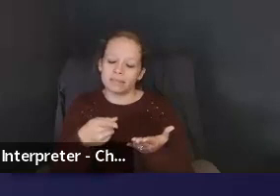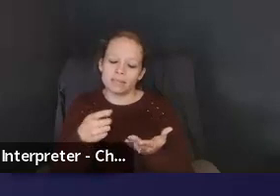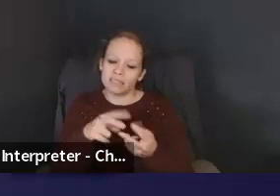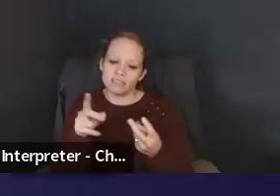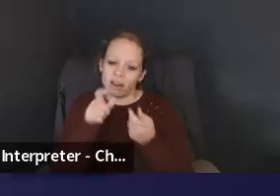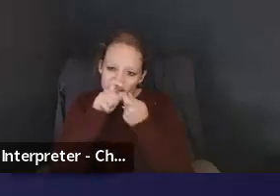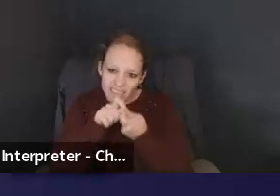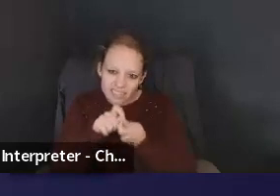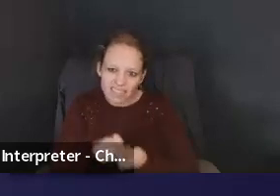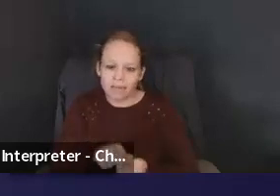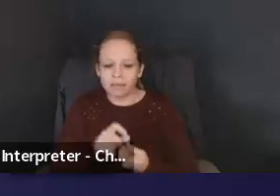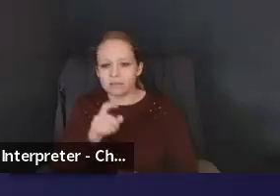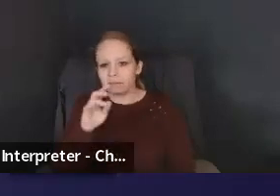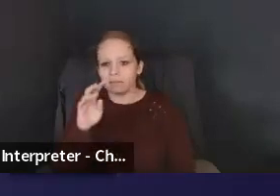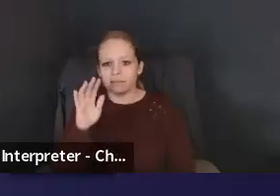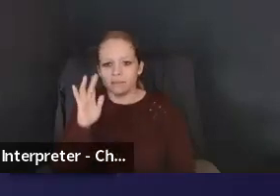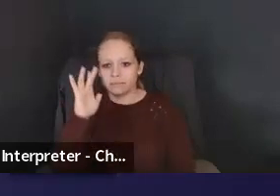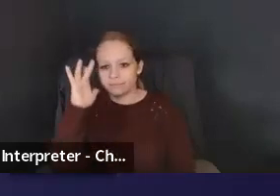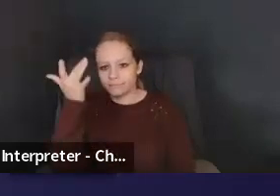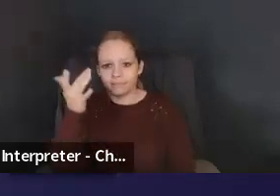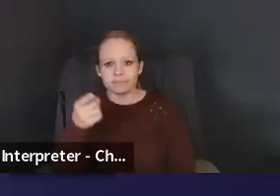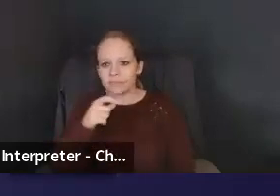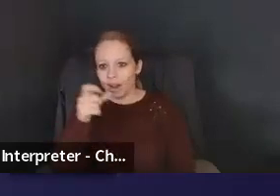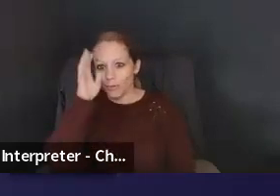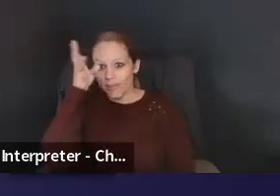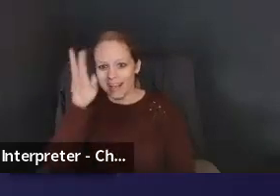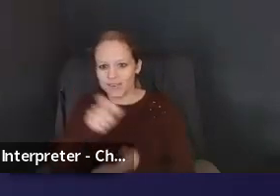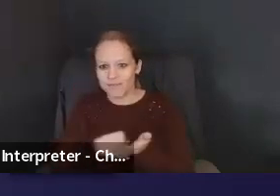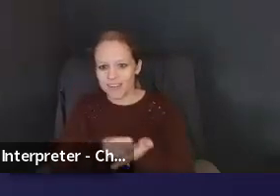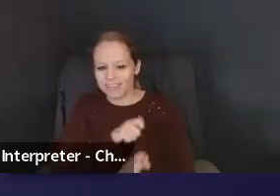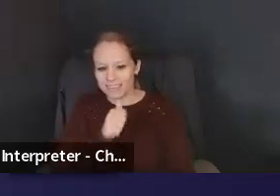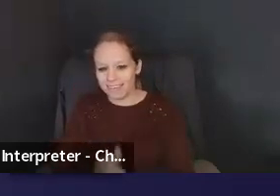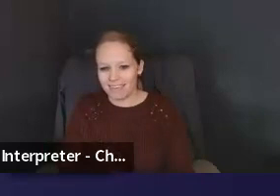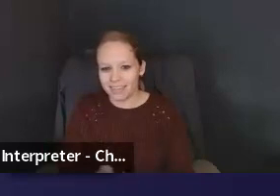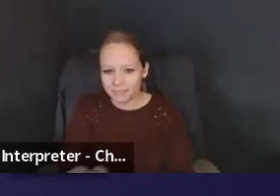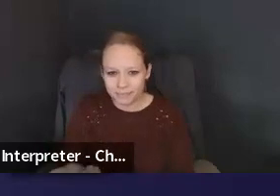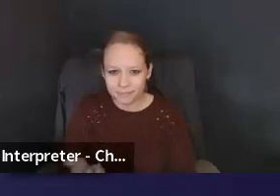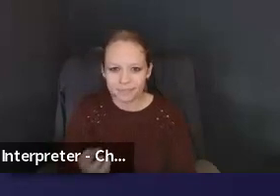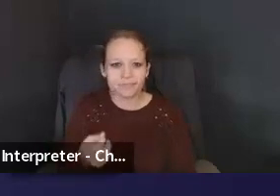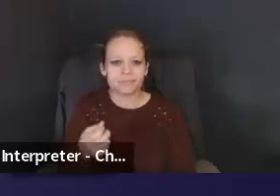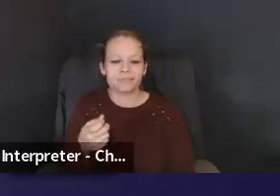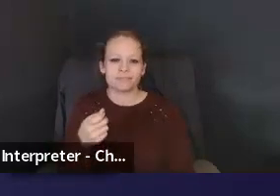we get in articulating this problem into exciting research and training operations. This is sort of